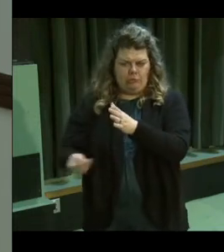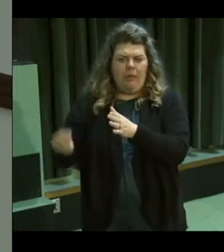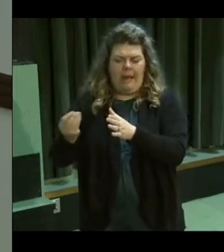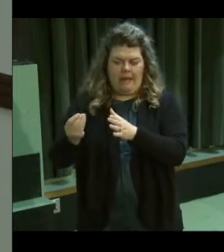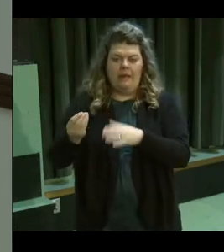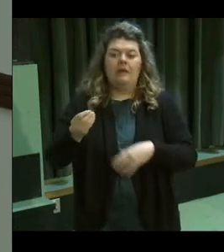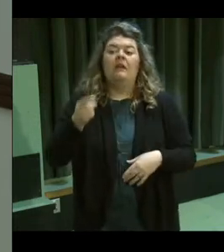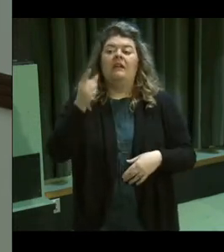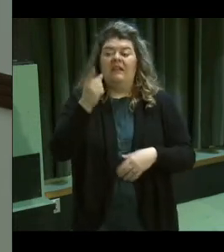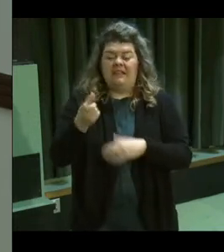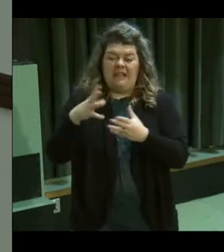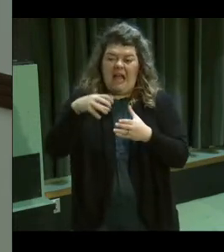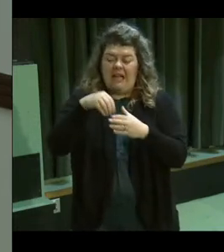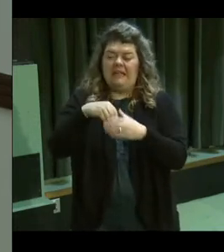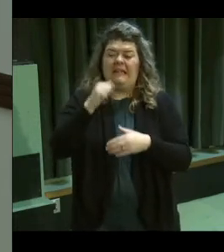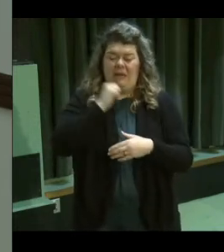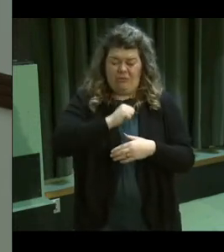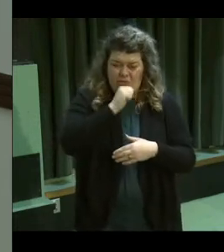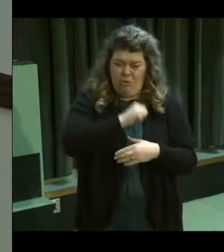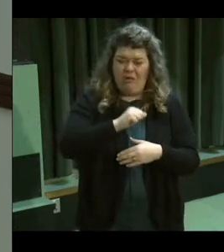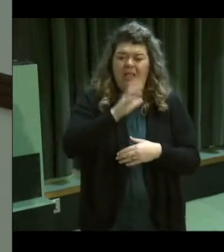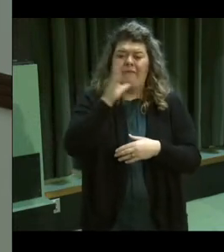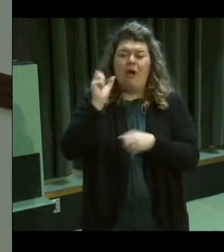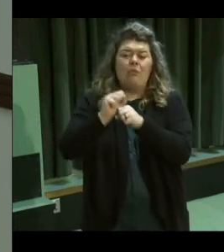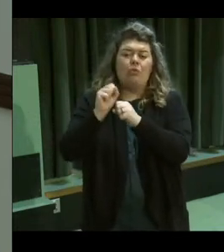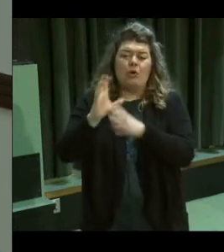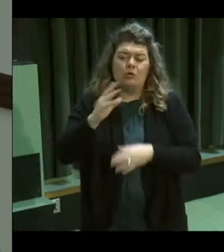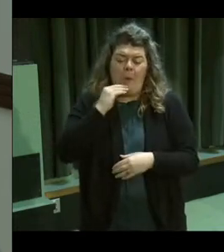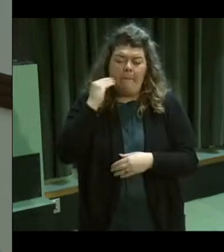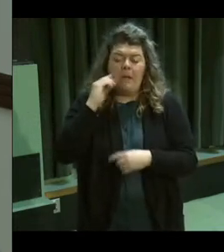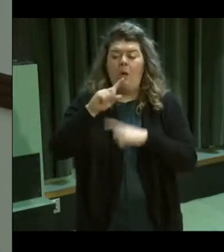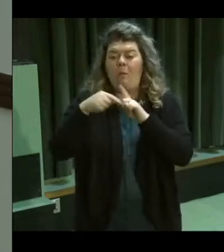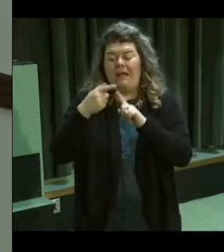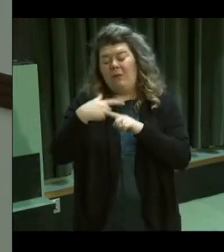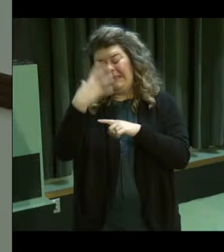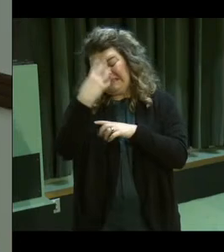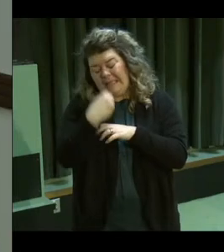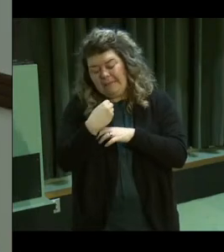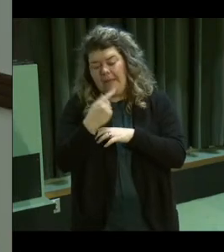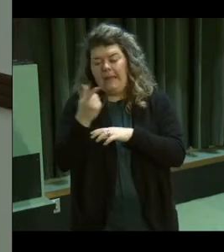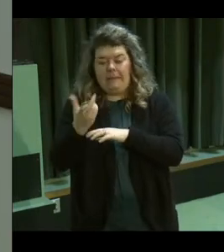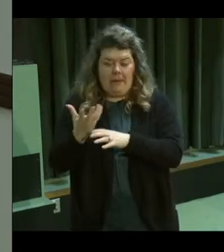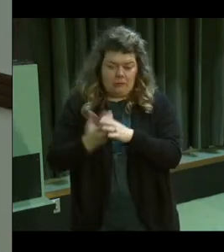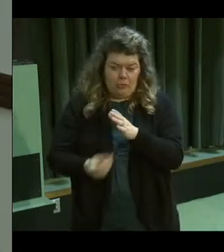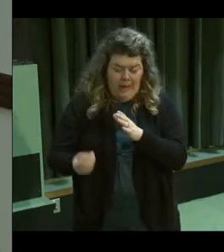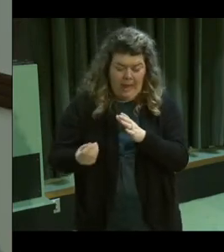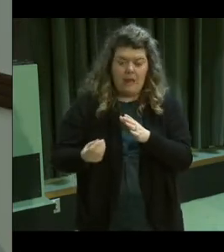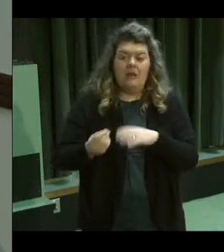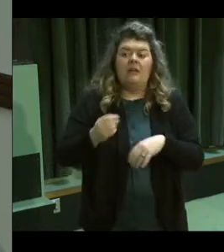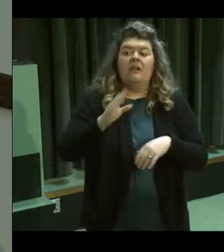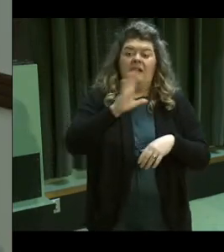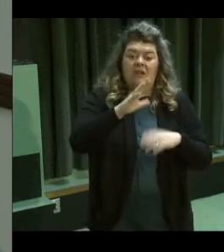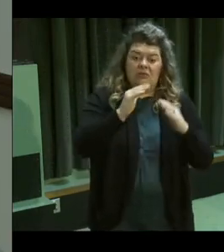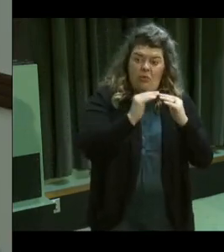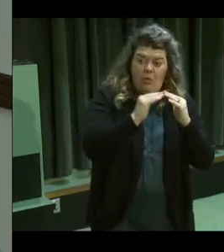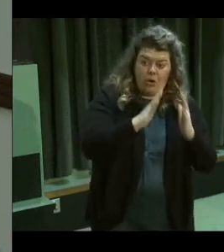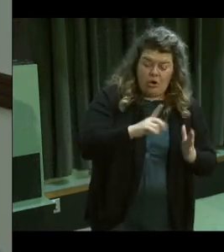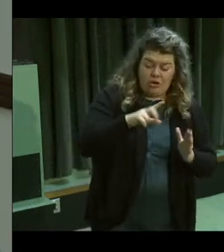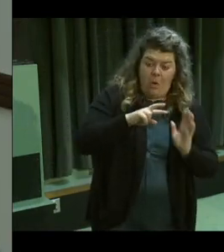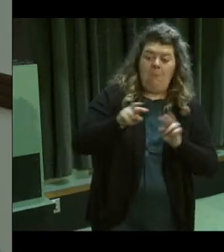worker family in Arizona. He passed away in his sleep, and